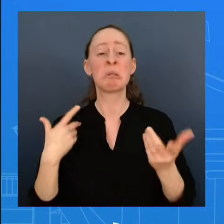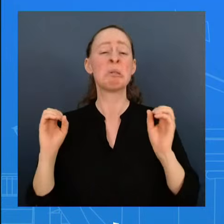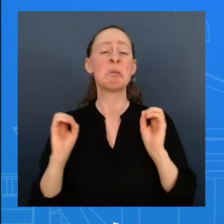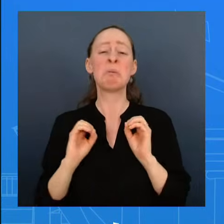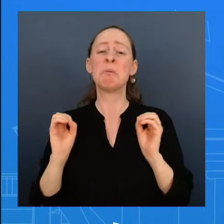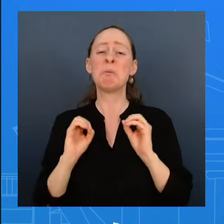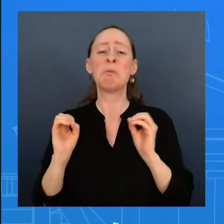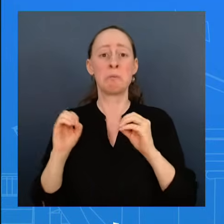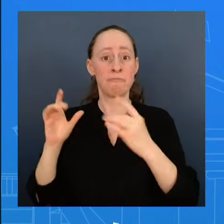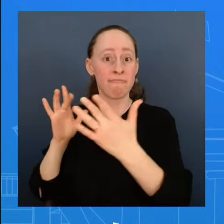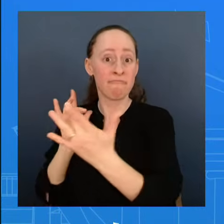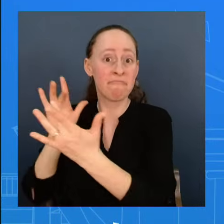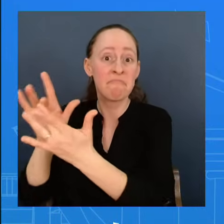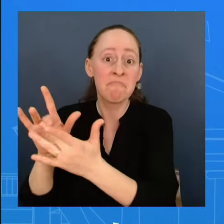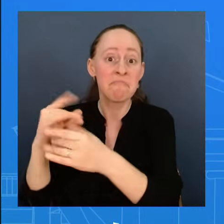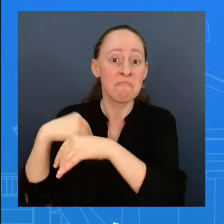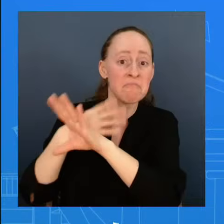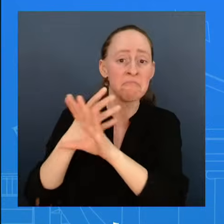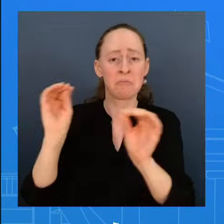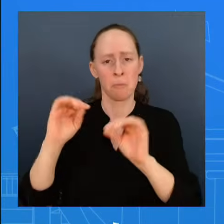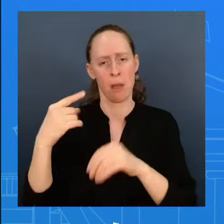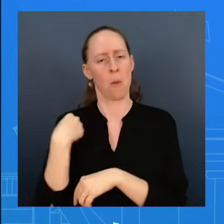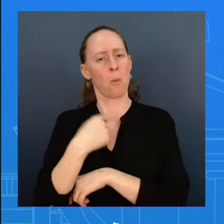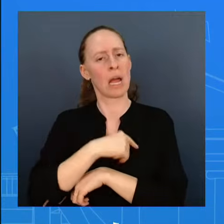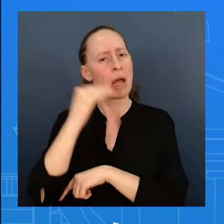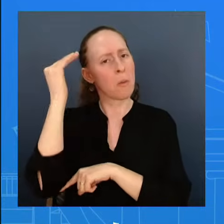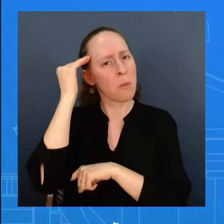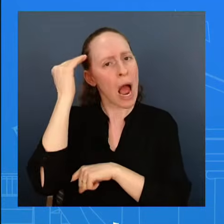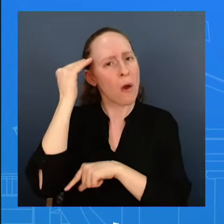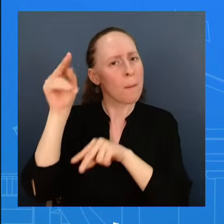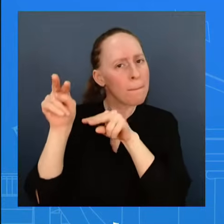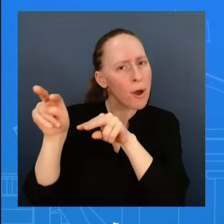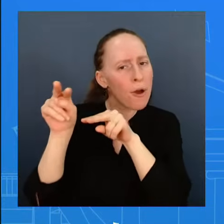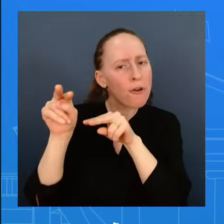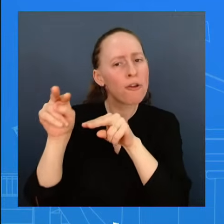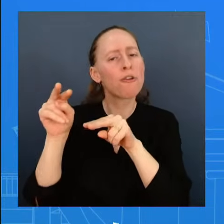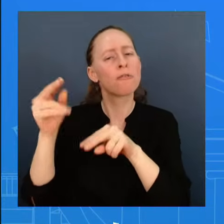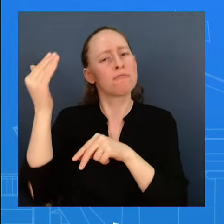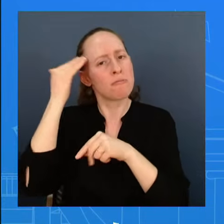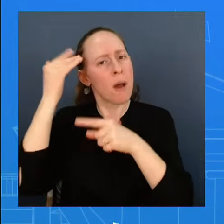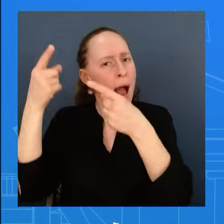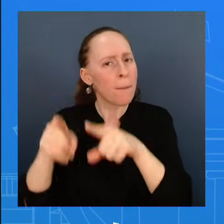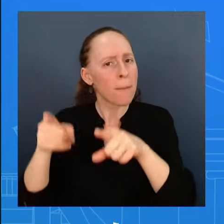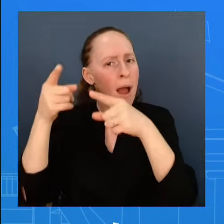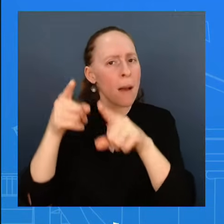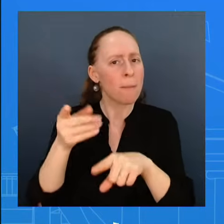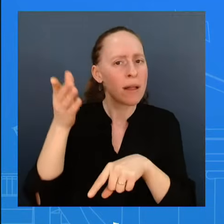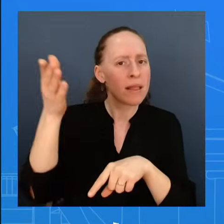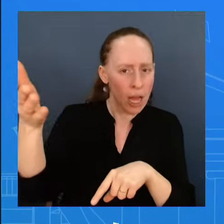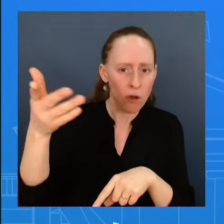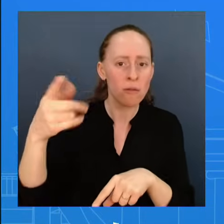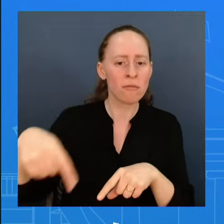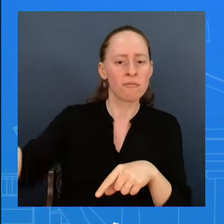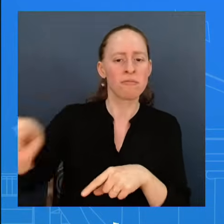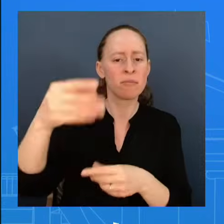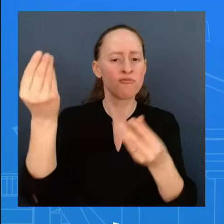We are getting regularly -- regular updates, and we're just going to -- I'm just going to keep it there. Just don't have anything to share as far as calls or readouts.